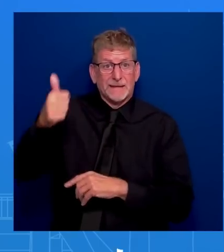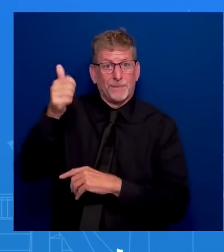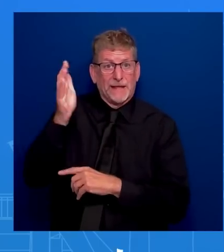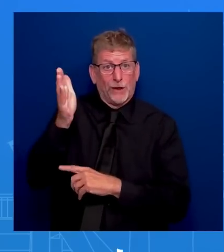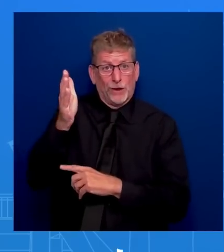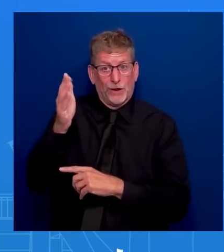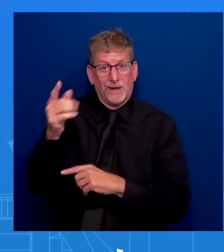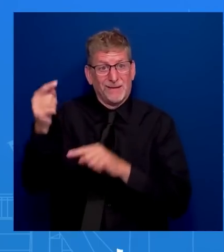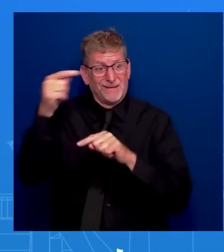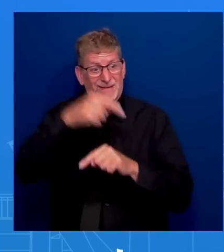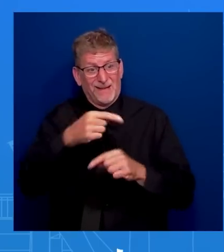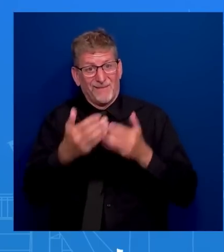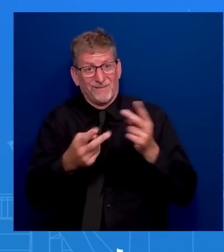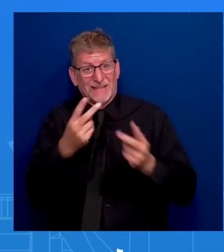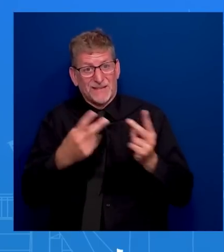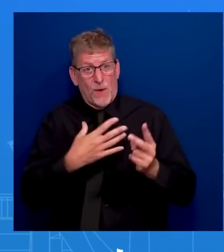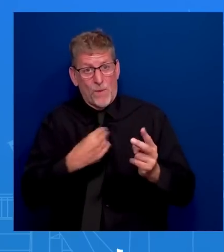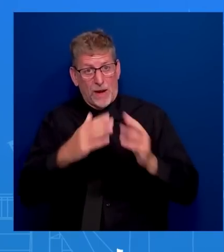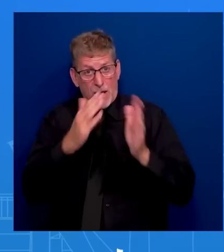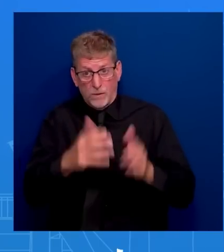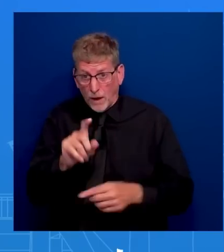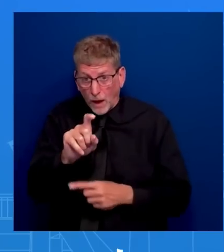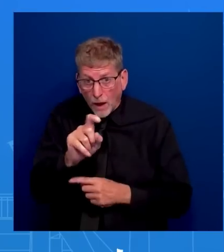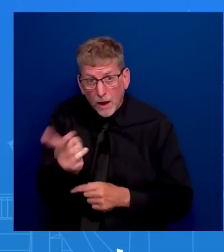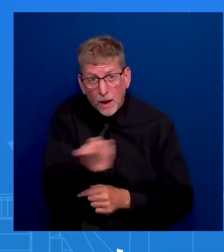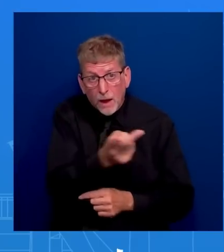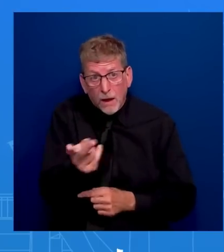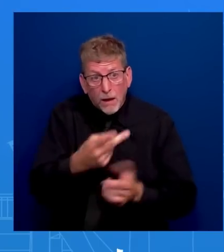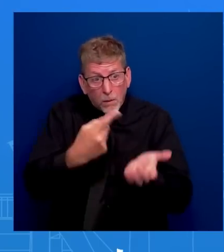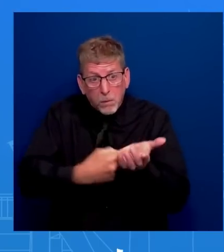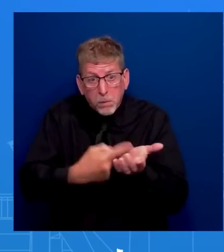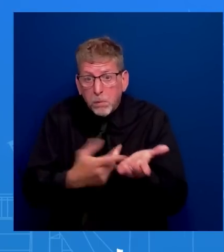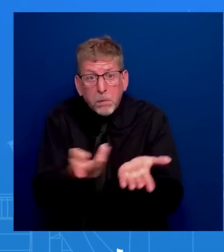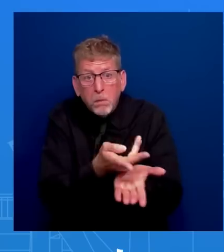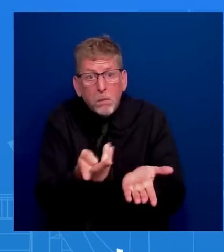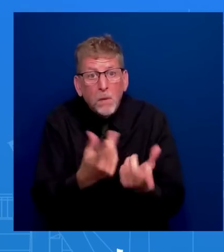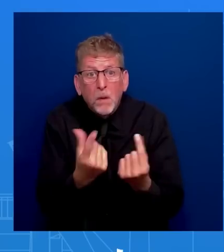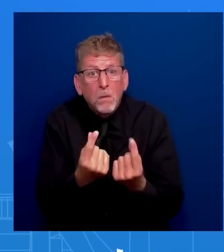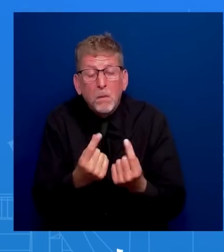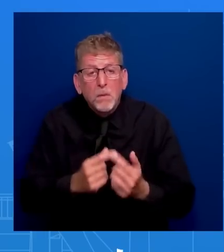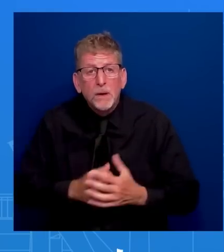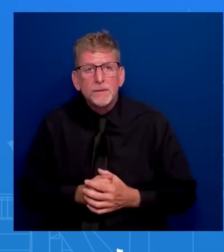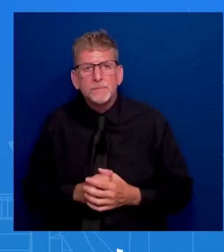so I can't speak to that at this time. Go ahead. The Press: Thanks, Karine. Do you consider Donald Trump